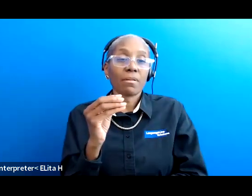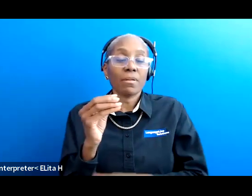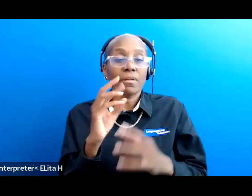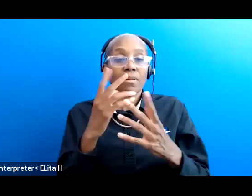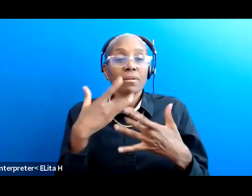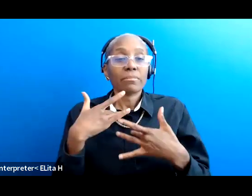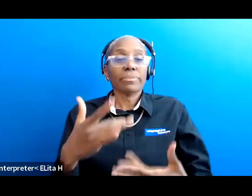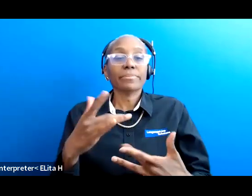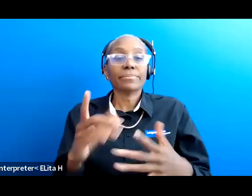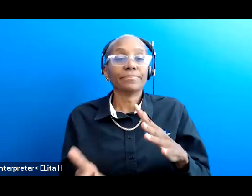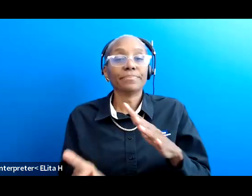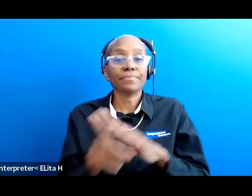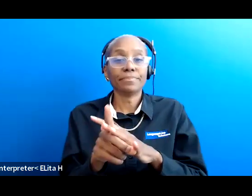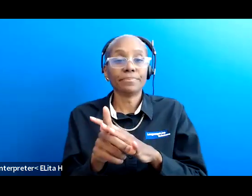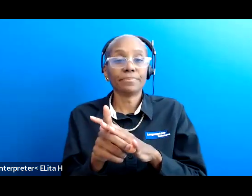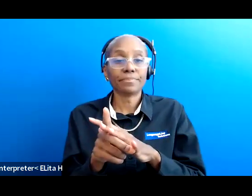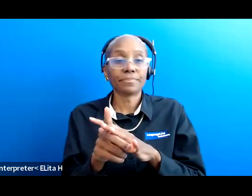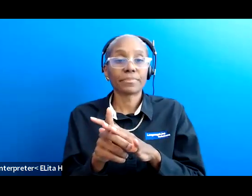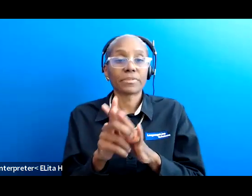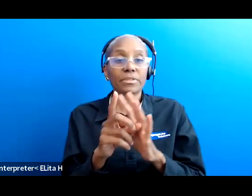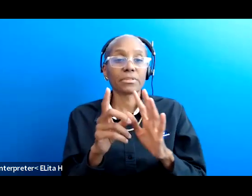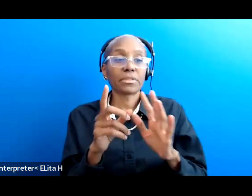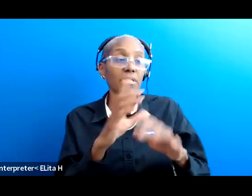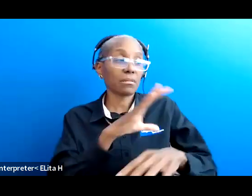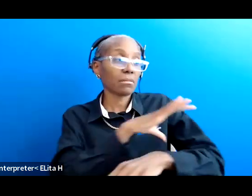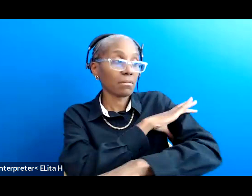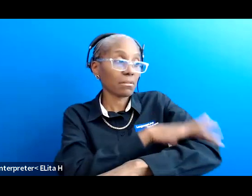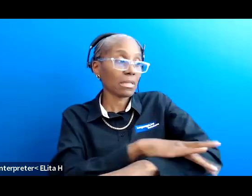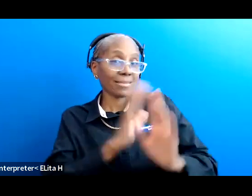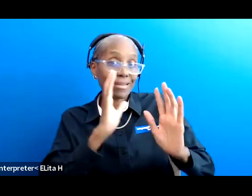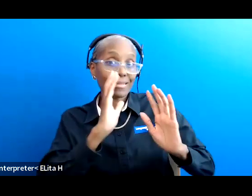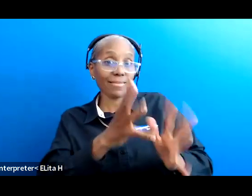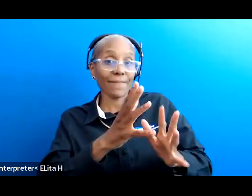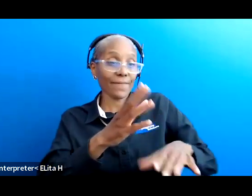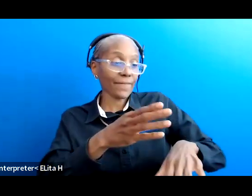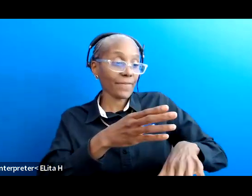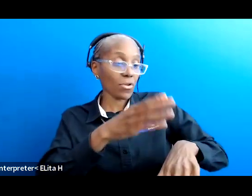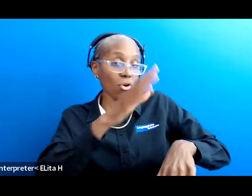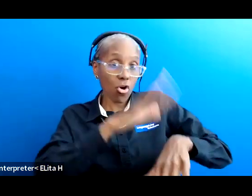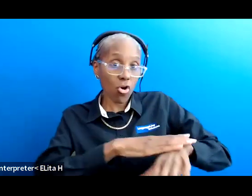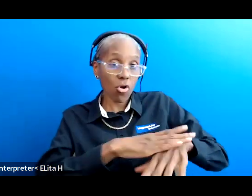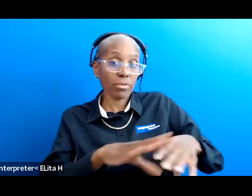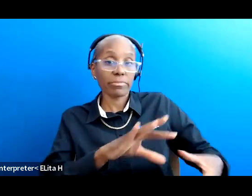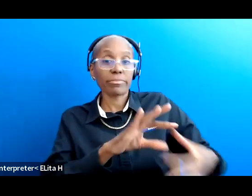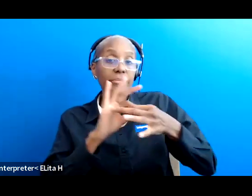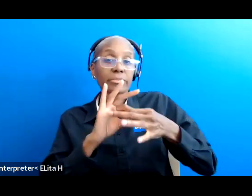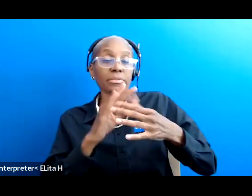picks up in the residual limb. So the part of the limb that's left on the body, is what the residual limb is.